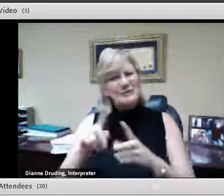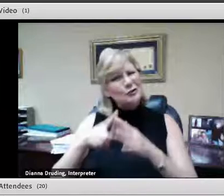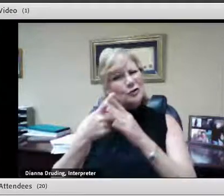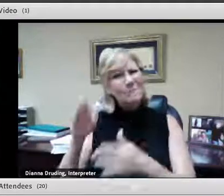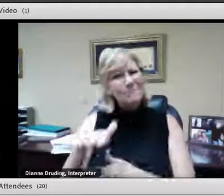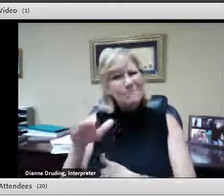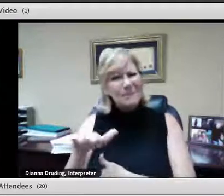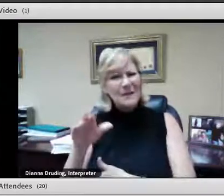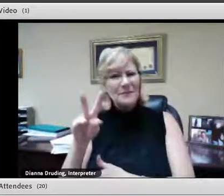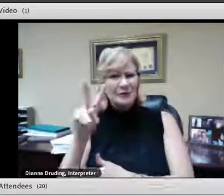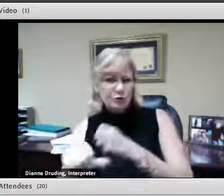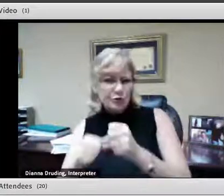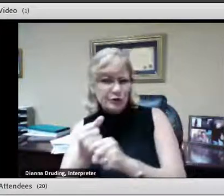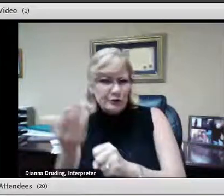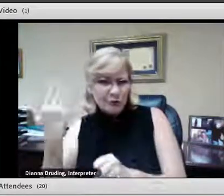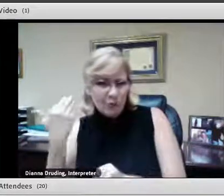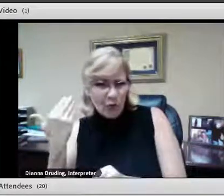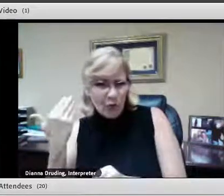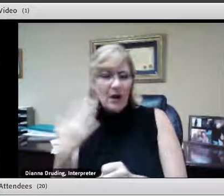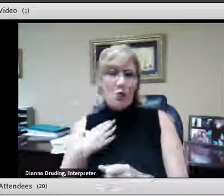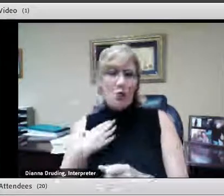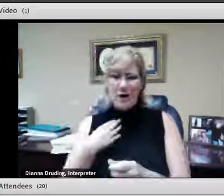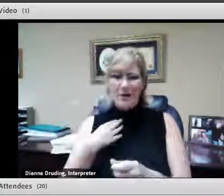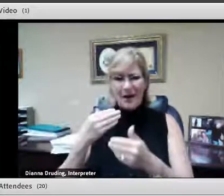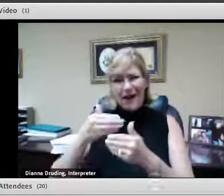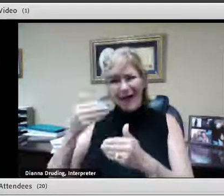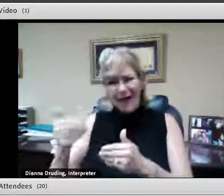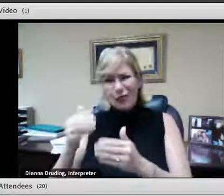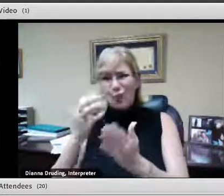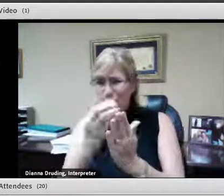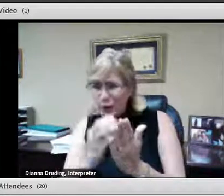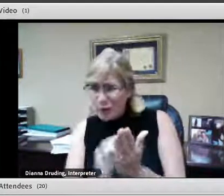And we're an extracurricular-enrichment program that focuses on the arts and sciences.